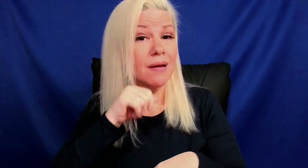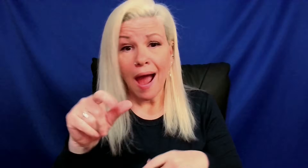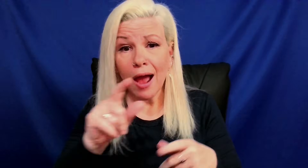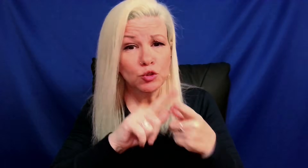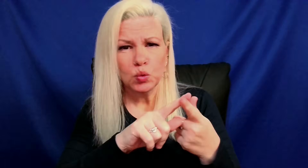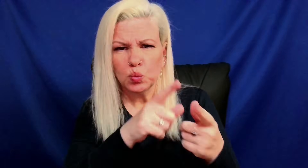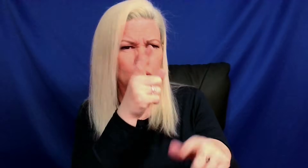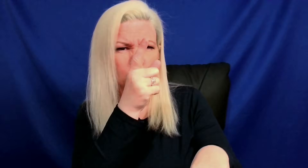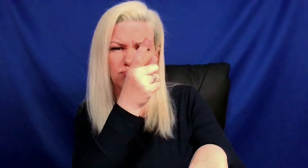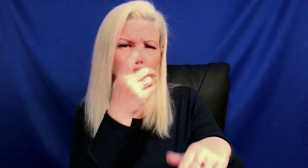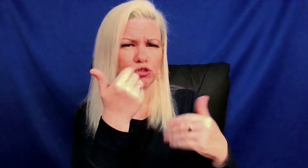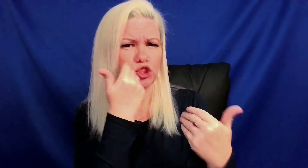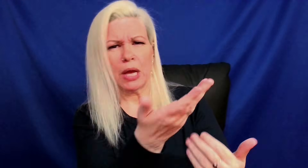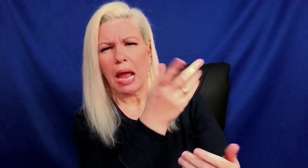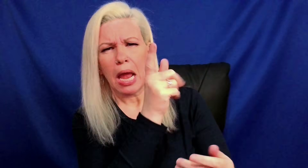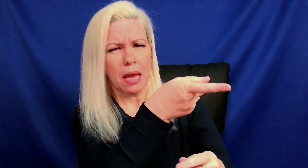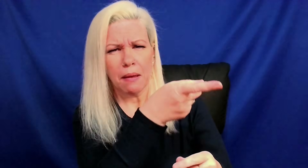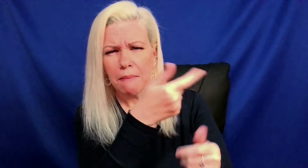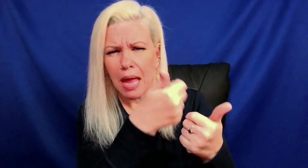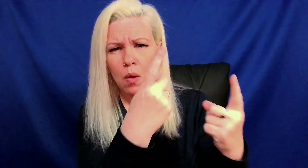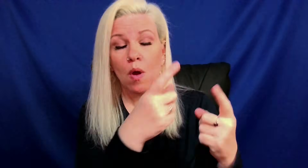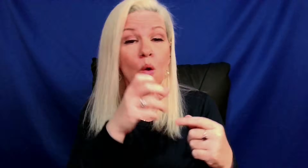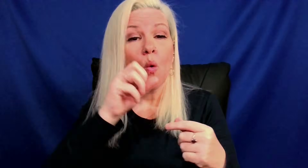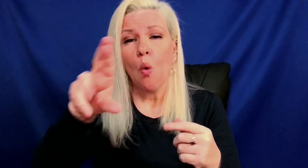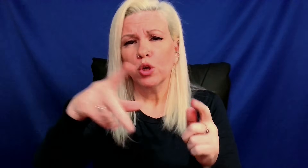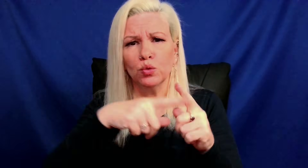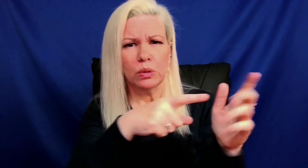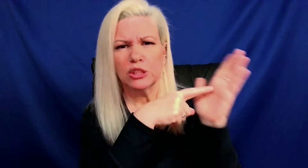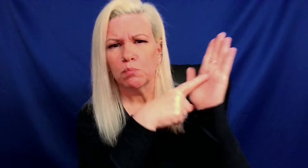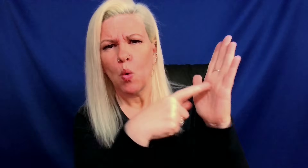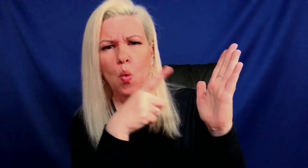Not to shame anyone and not to expose individuals,